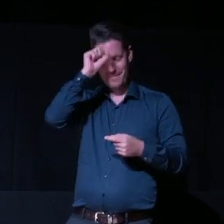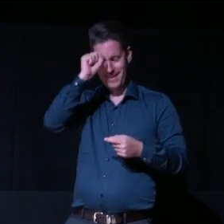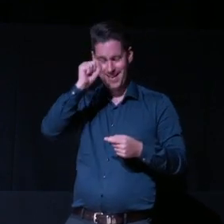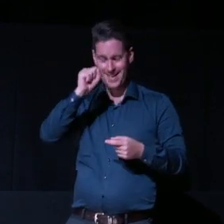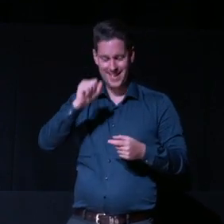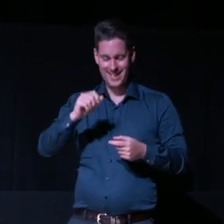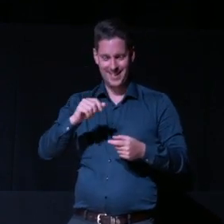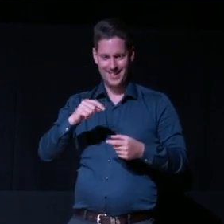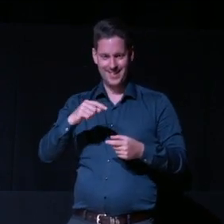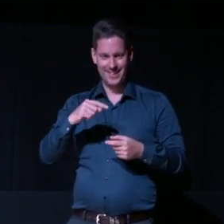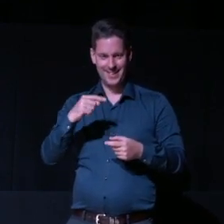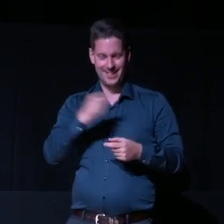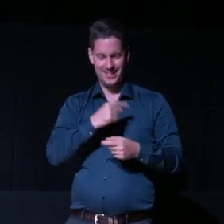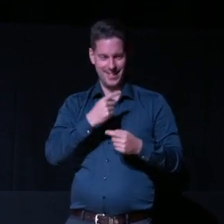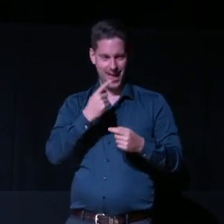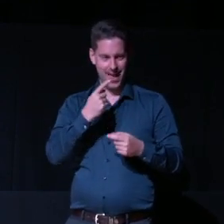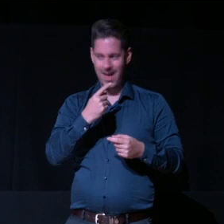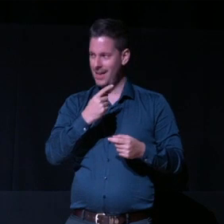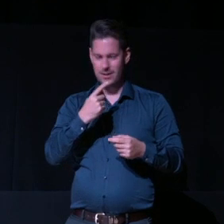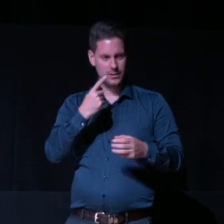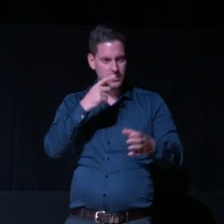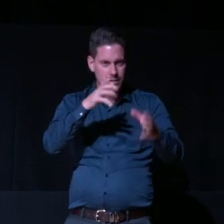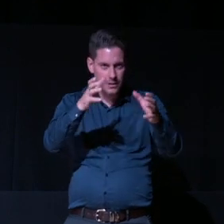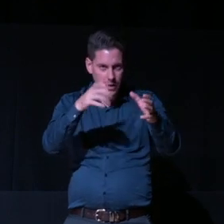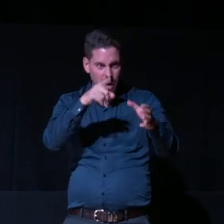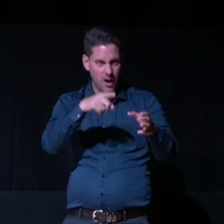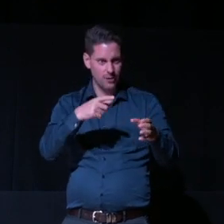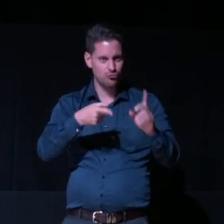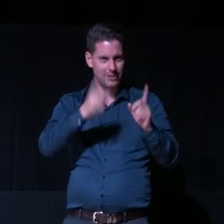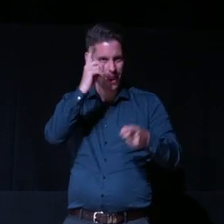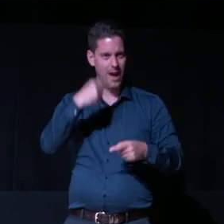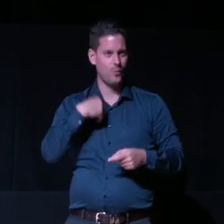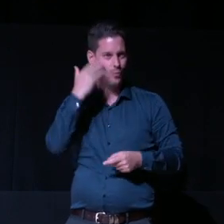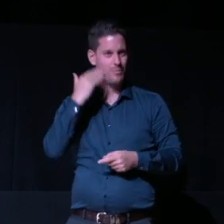the look in this guy's eyes as he looked at me and realised I had a fake bead on and was a woman.